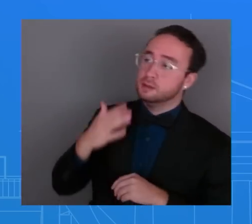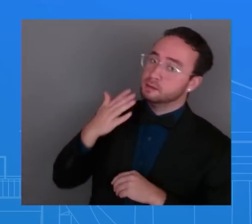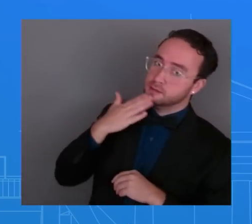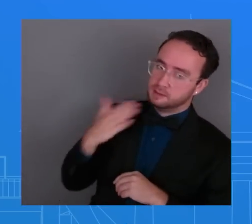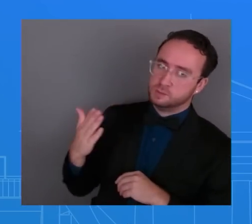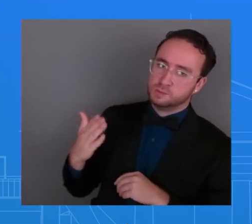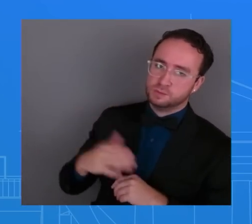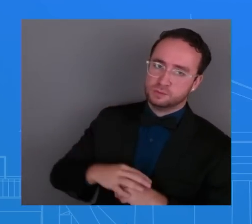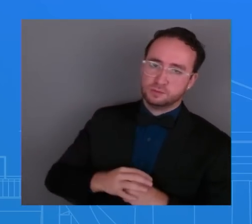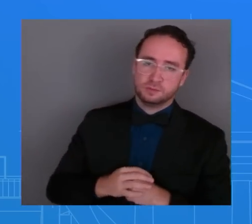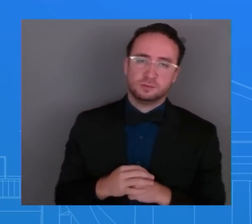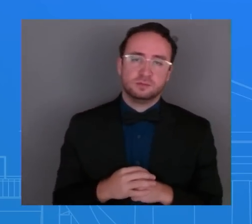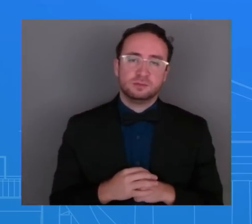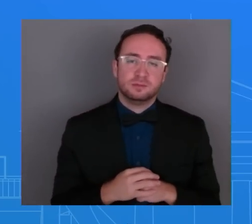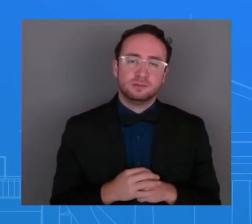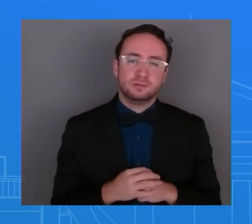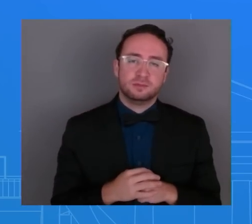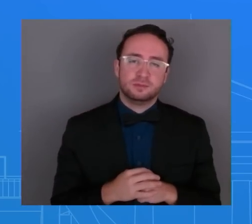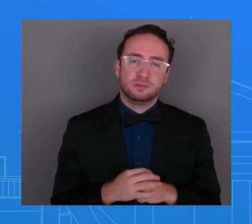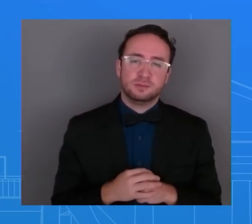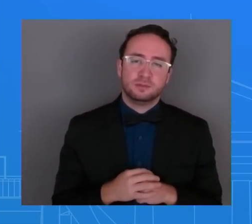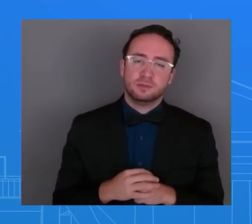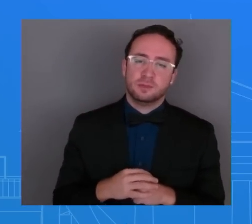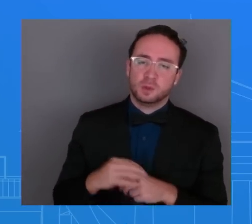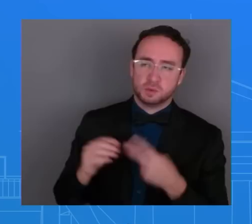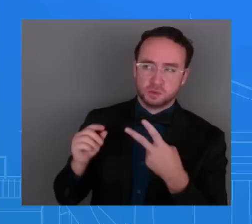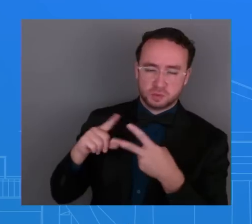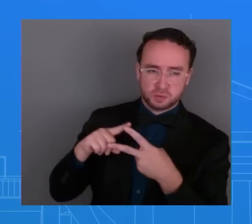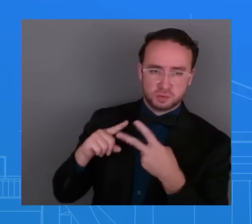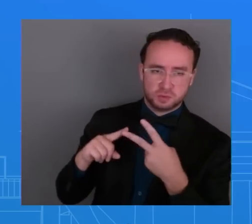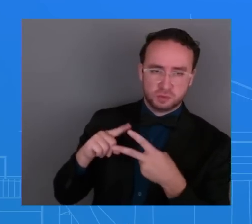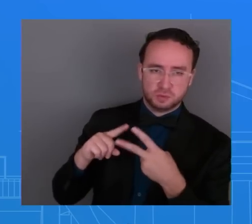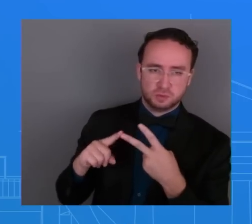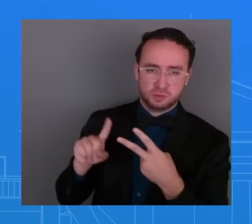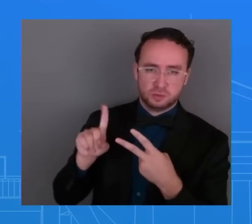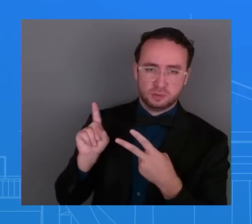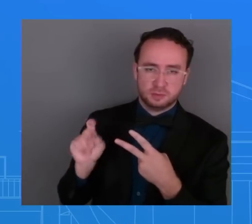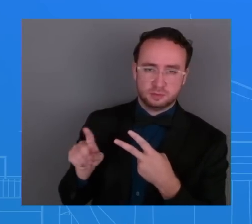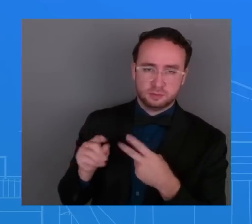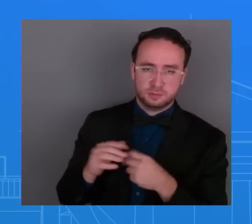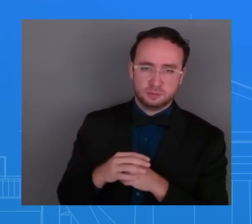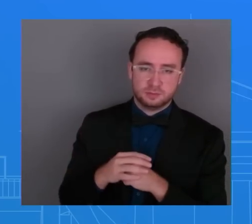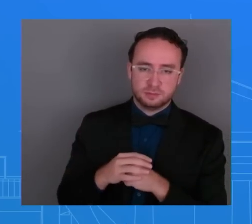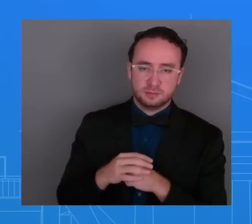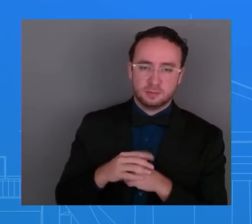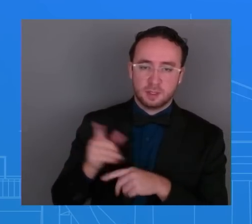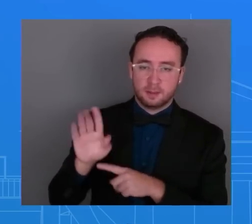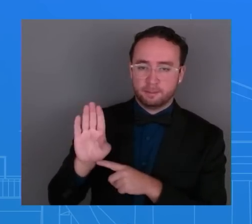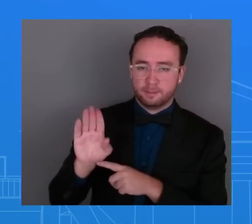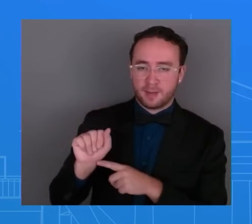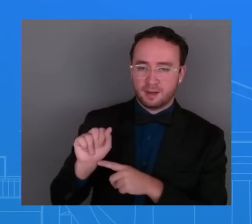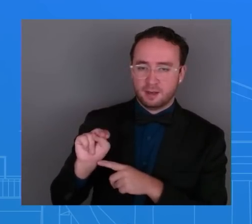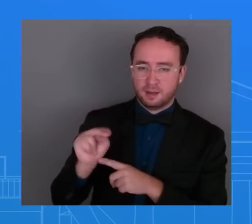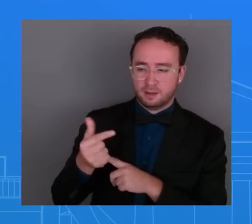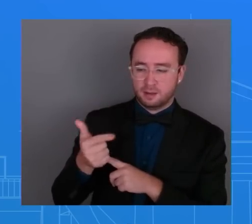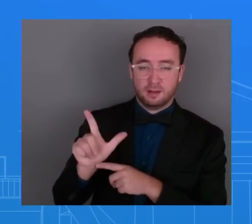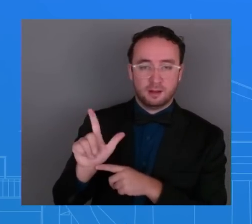On Bangladesh. The former Prime Minister Sheikh Hasina has reported to allies that she was thrown out -- or forced to be out of power